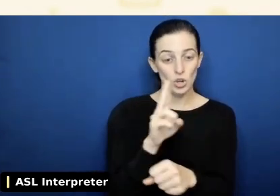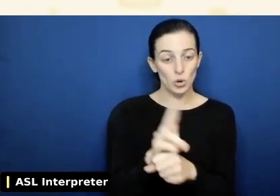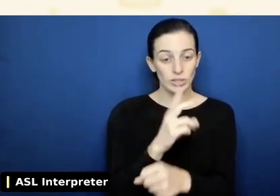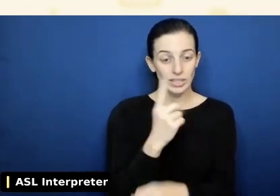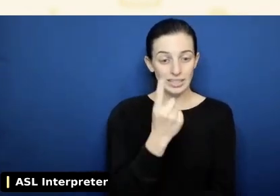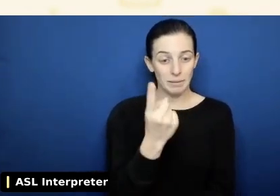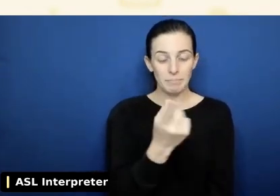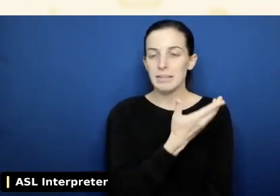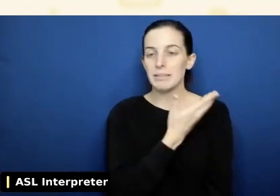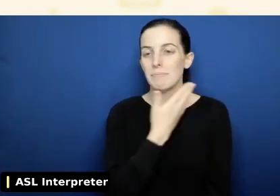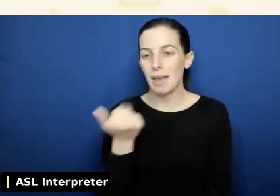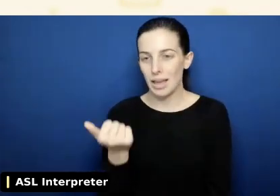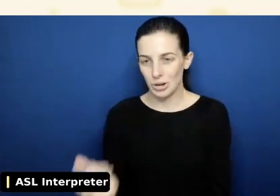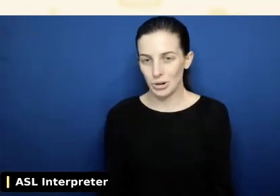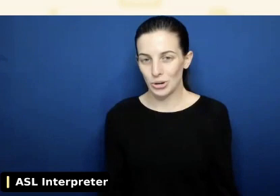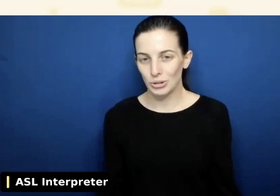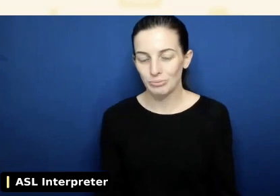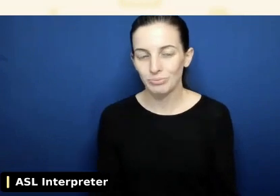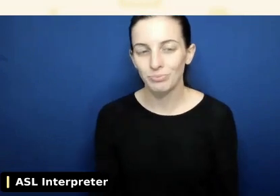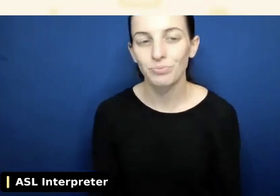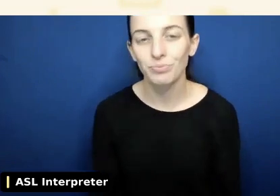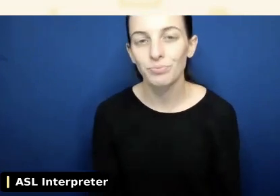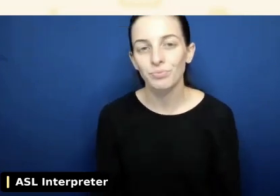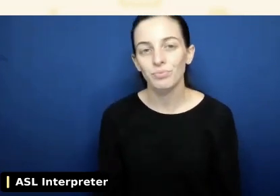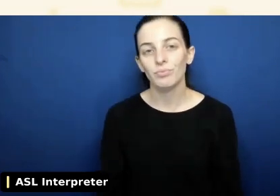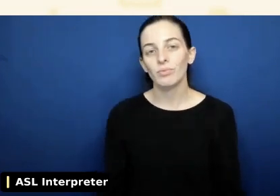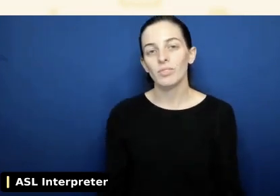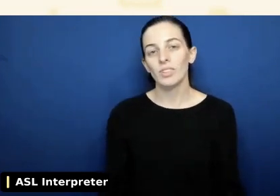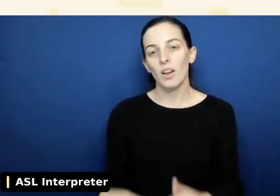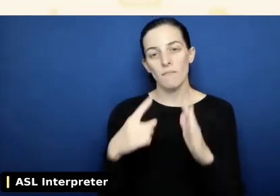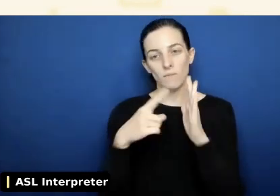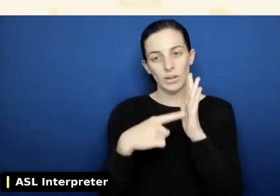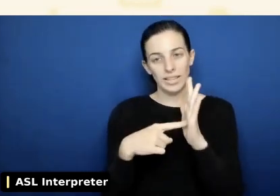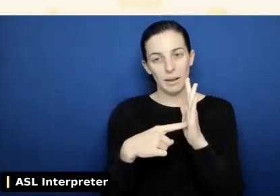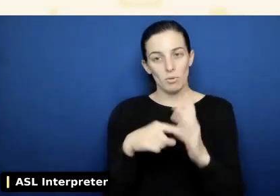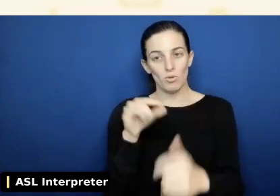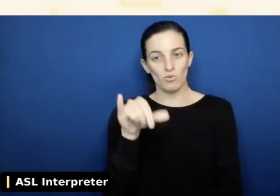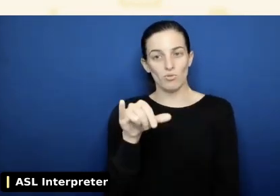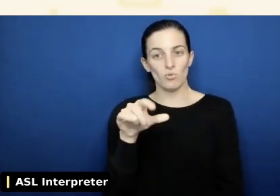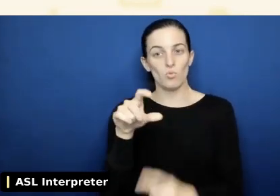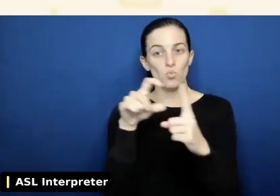For instance, when I travel to WordCamps, I order,